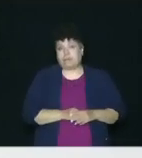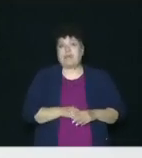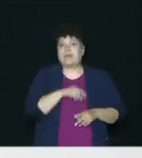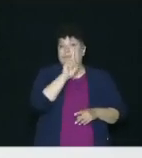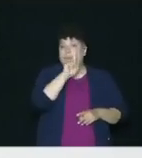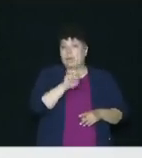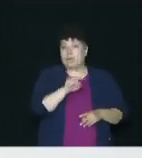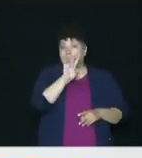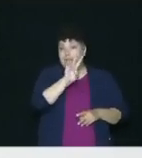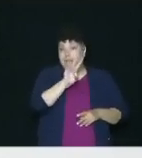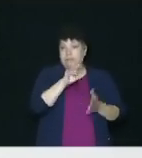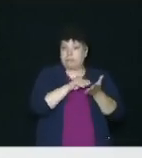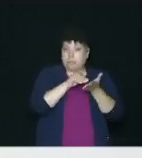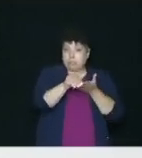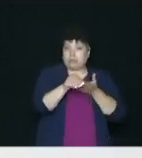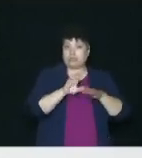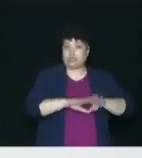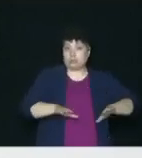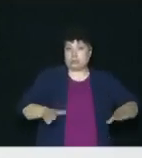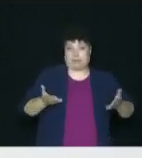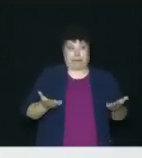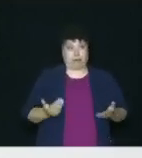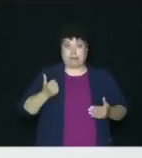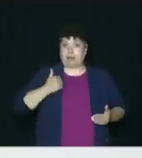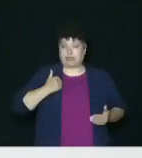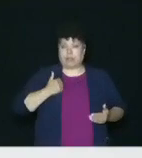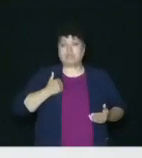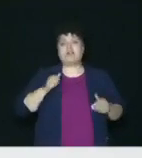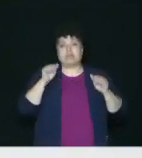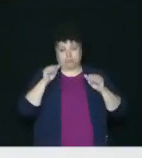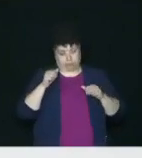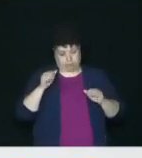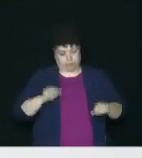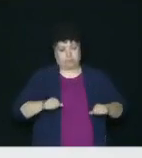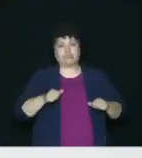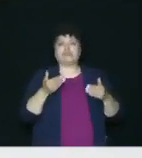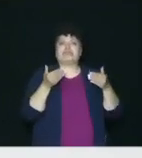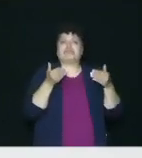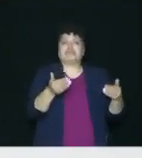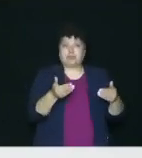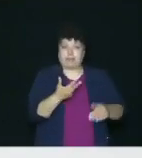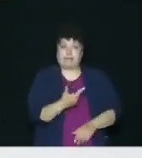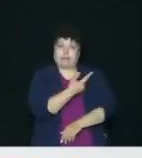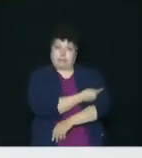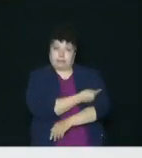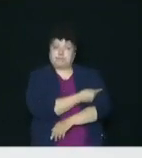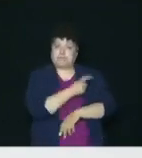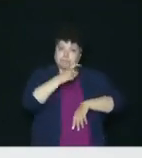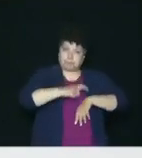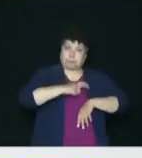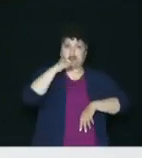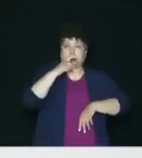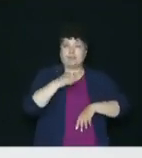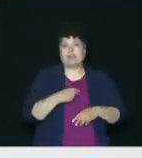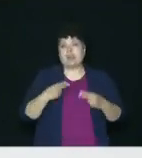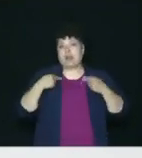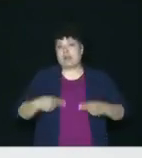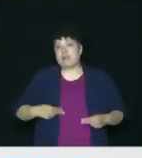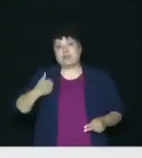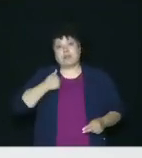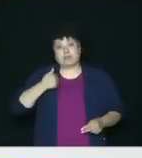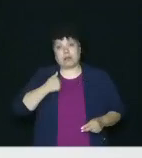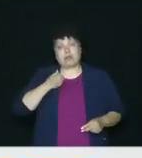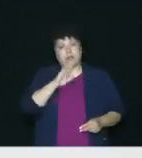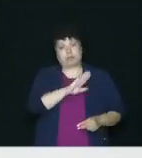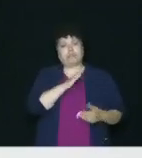UNDER SIX YEARS OF AGE.